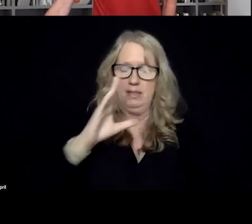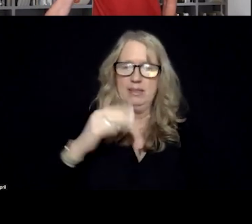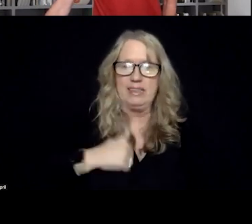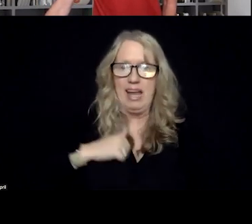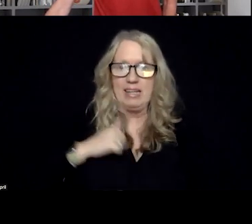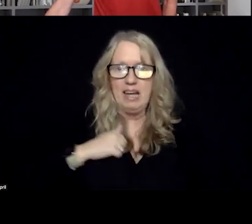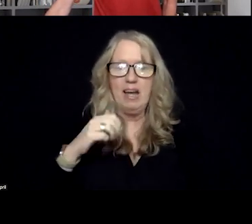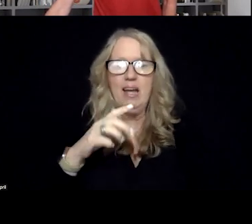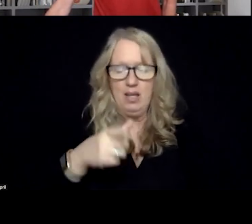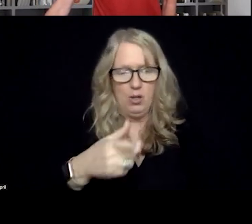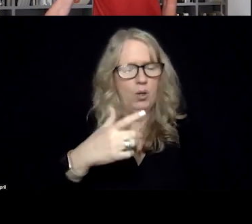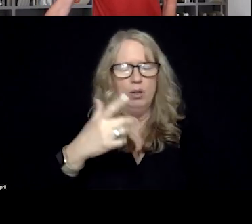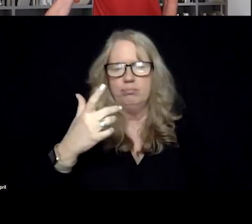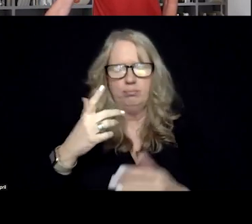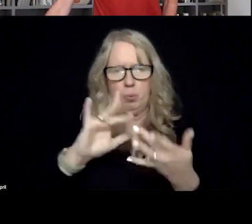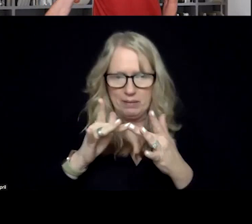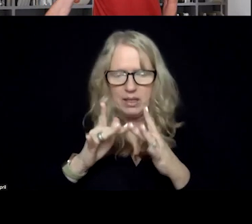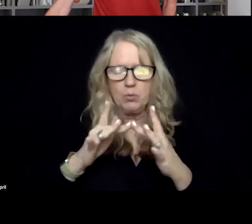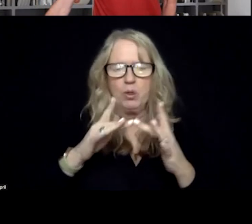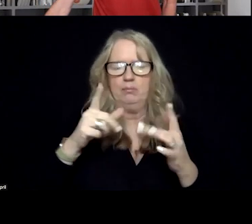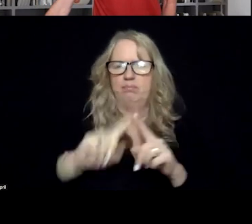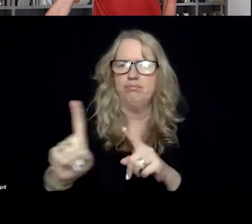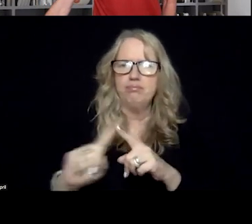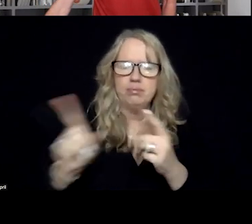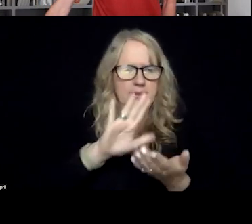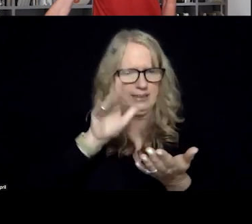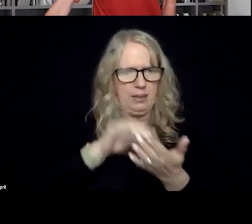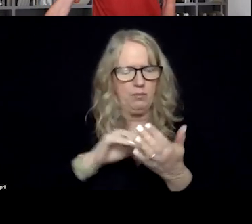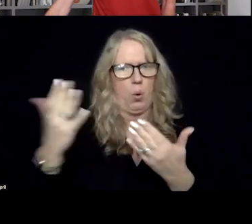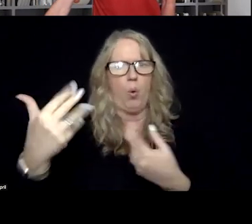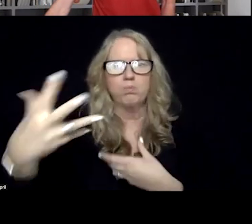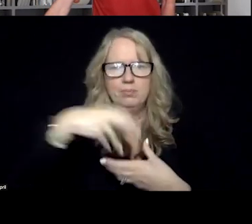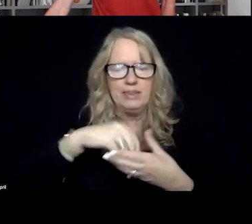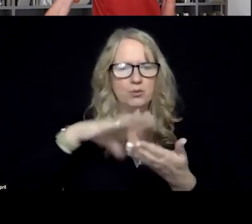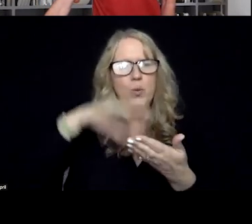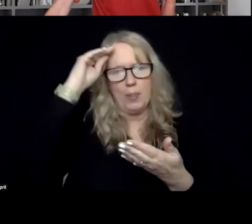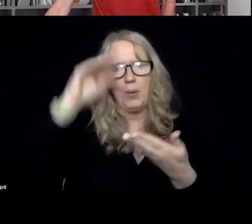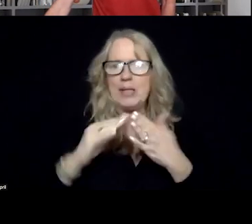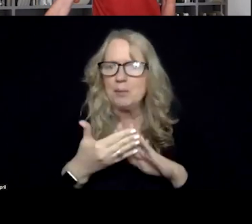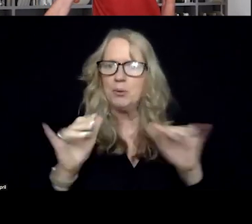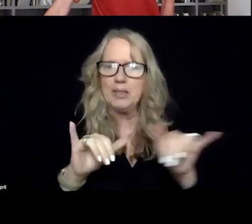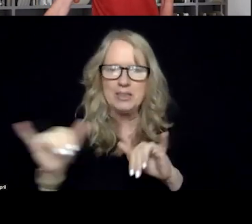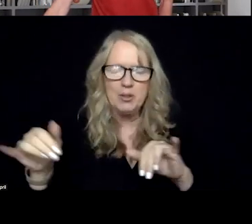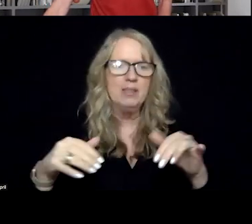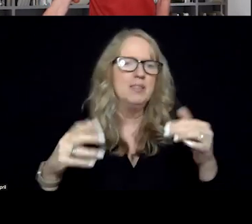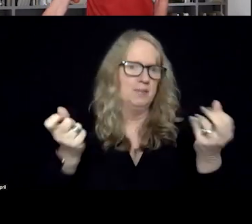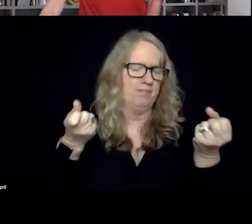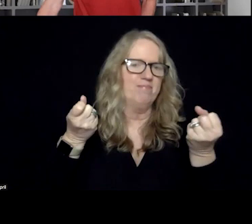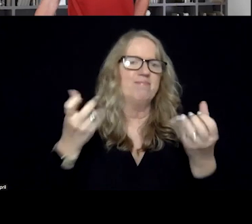WE HAVE A NETWORK OF CRISIS CENTERS AND HOPE TO HAVE THEM IN THE LEARNING COMMUNITY SOON. TREMENDOUS DOCUMENT AND FUTURE